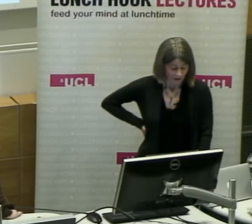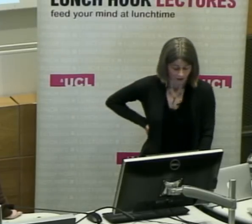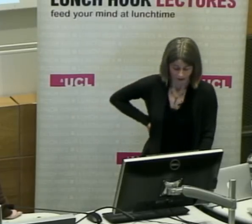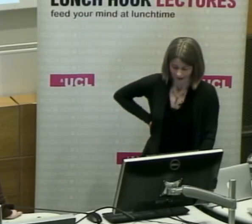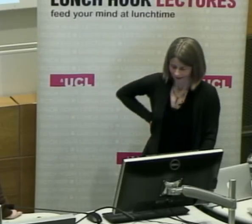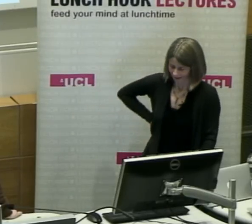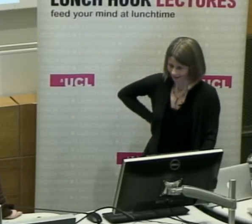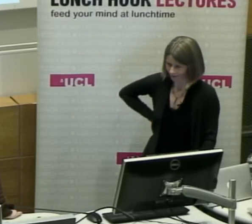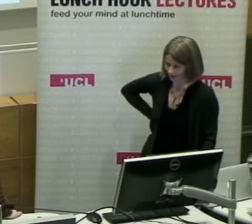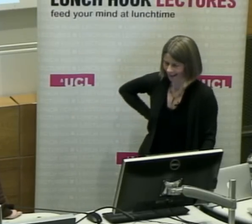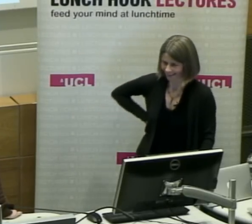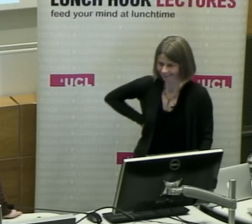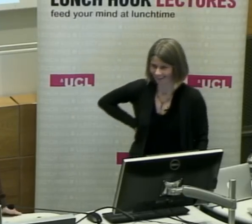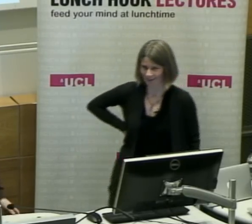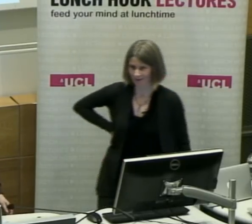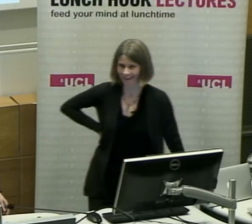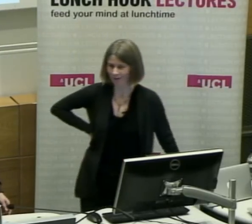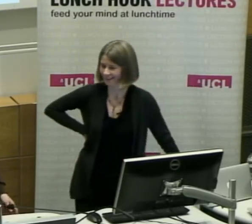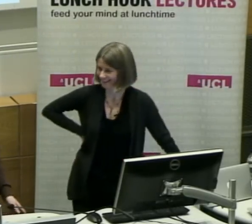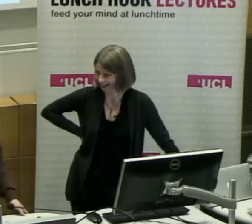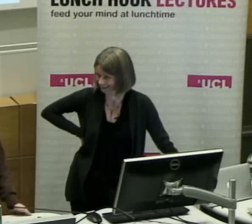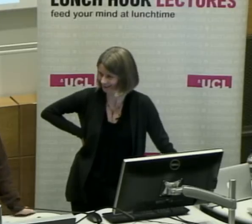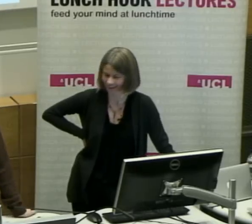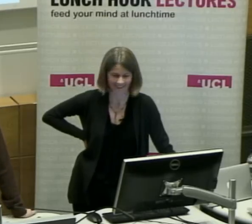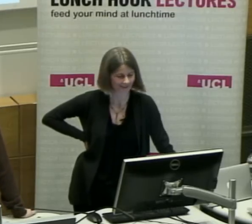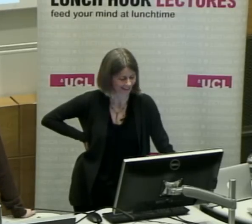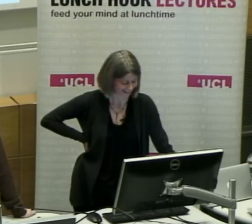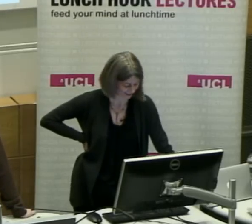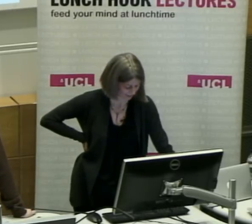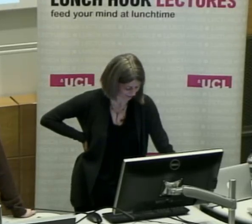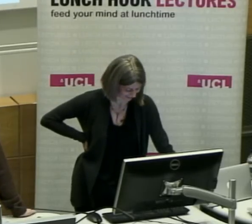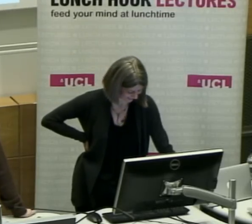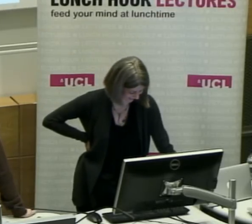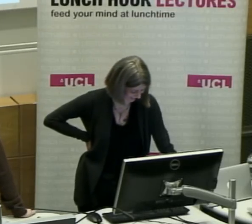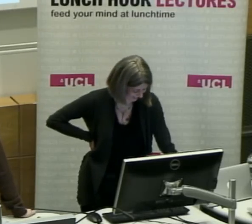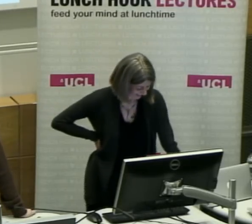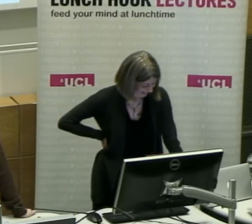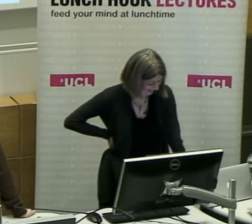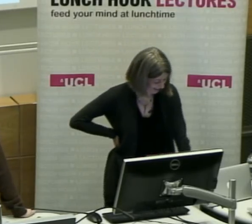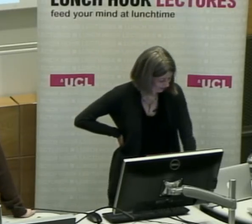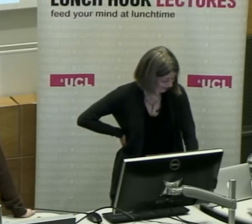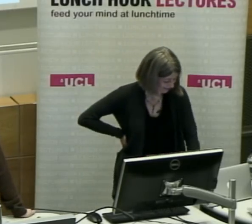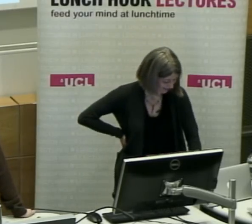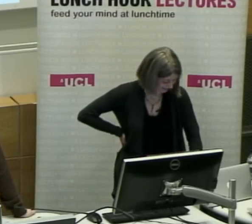Okay, again, you really want to test my memory here. Right.